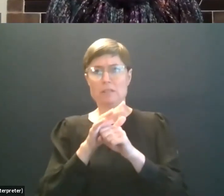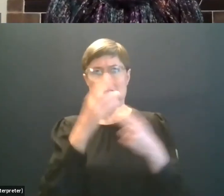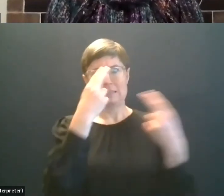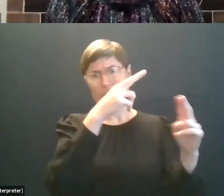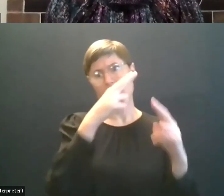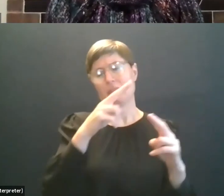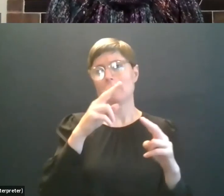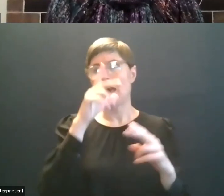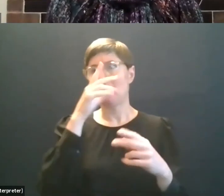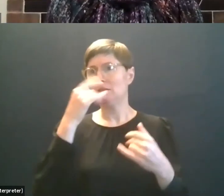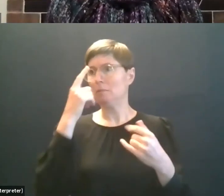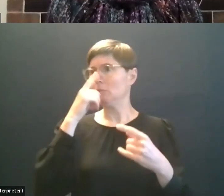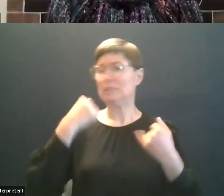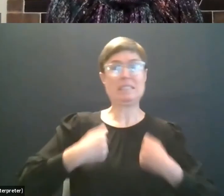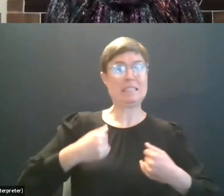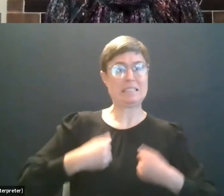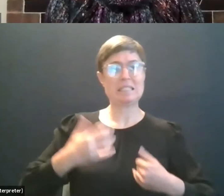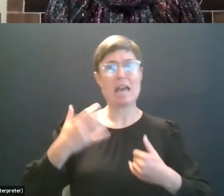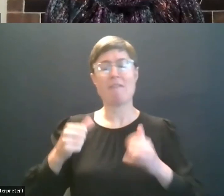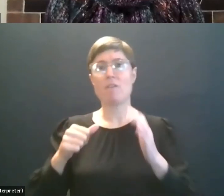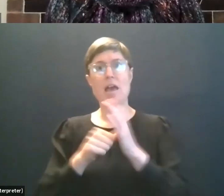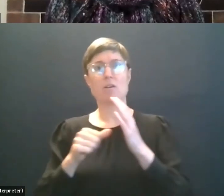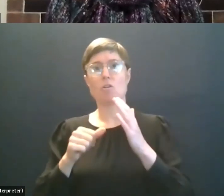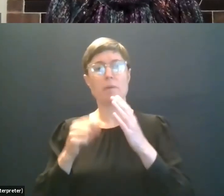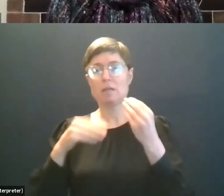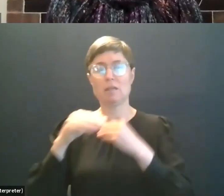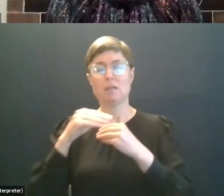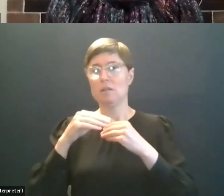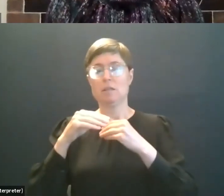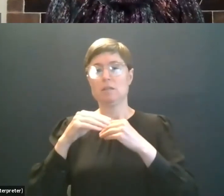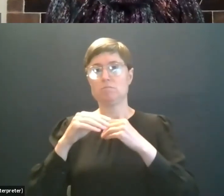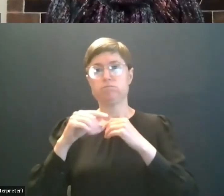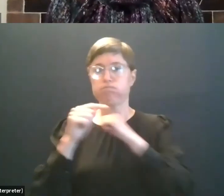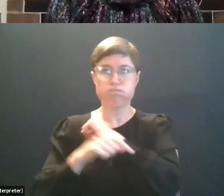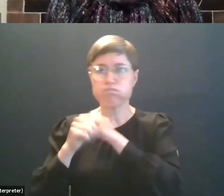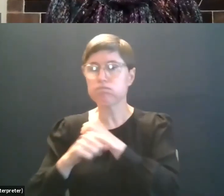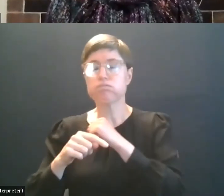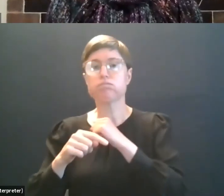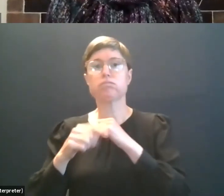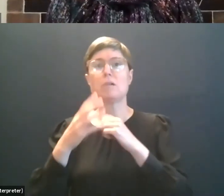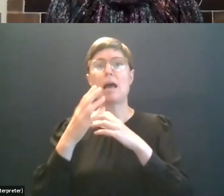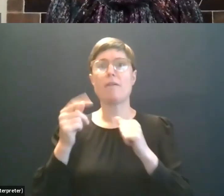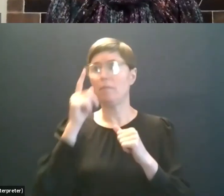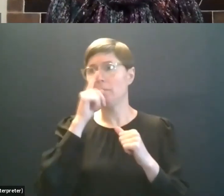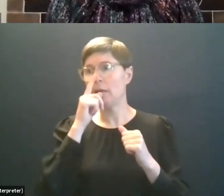with economic shocks and loss, with people locked up in various ways around the world,